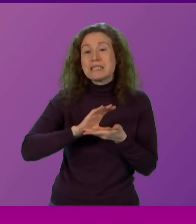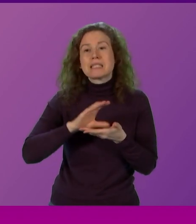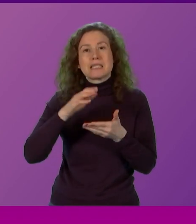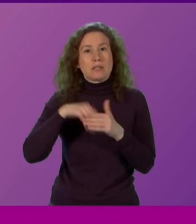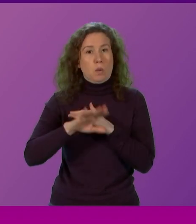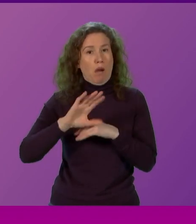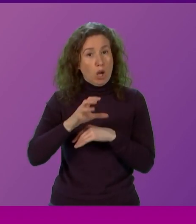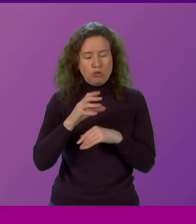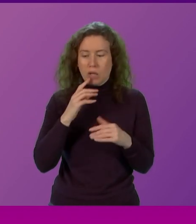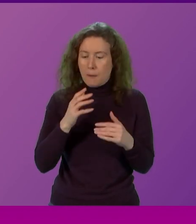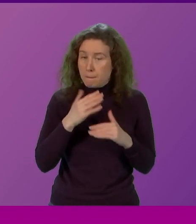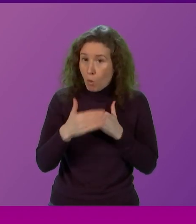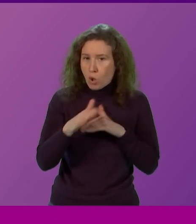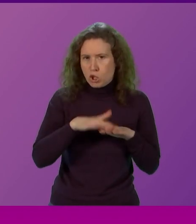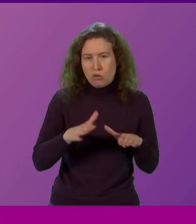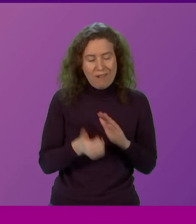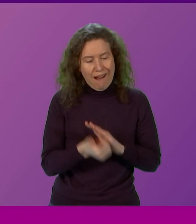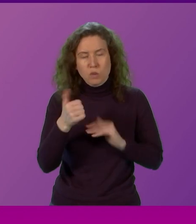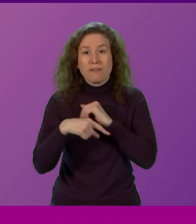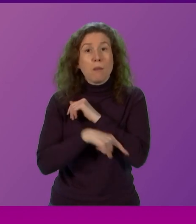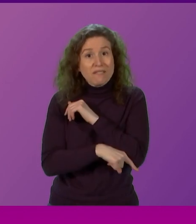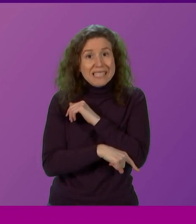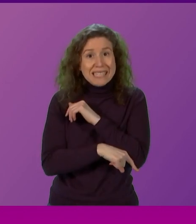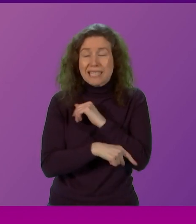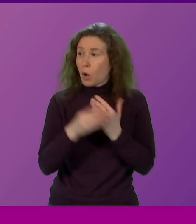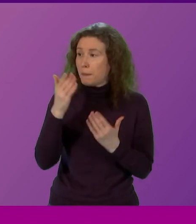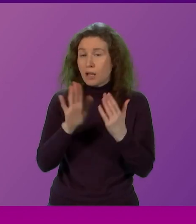We are lifting more children out of poverty than any other part of the UK is.